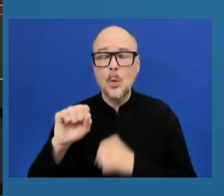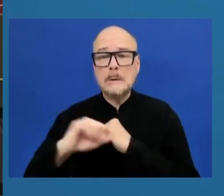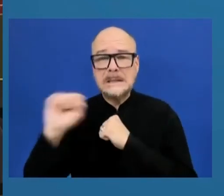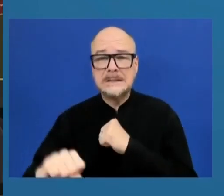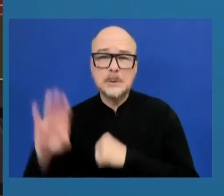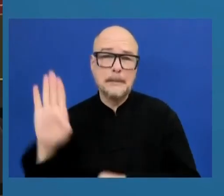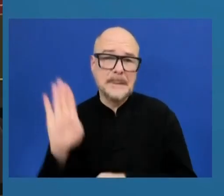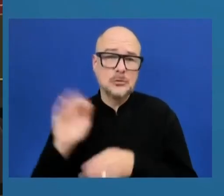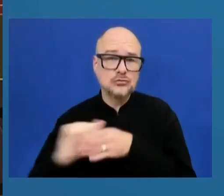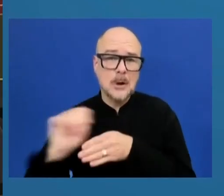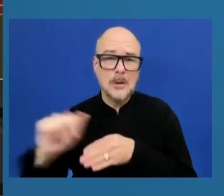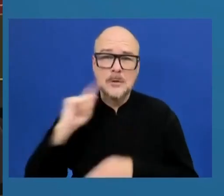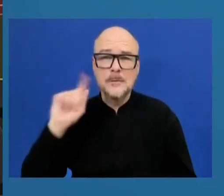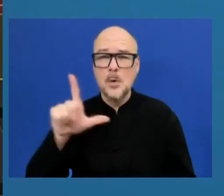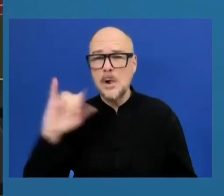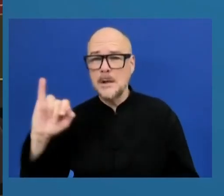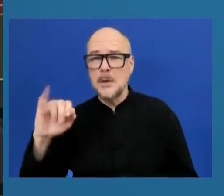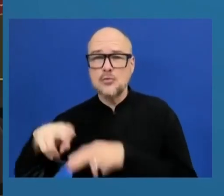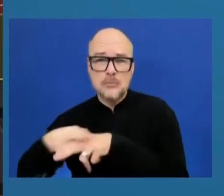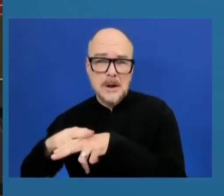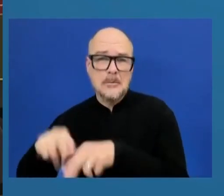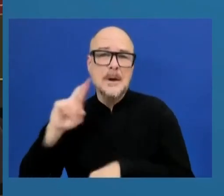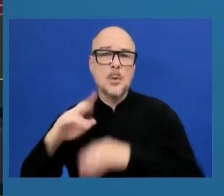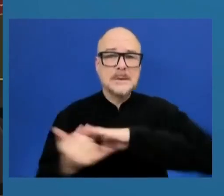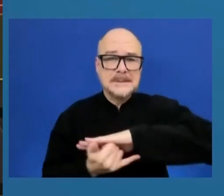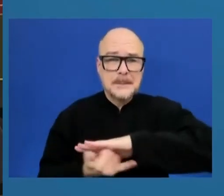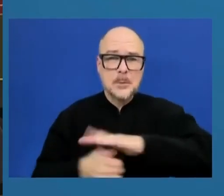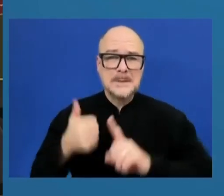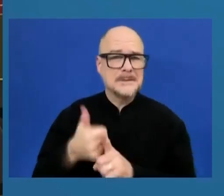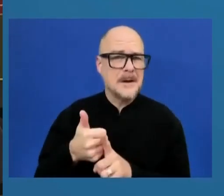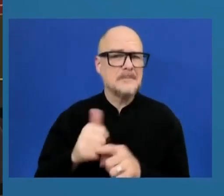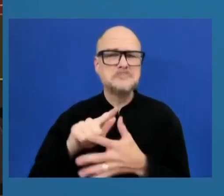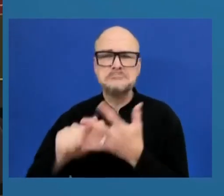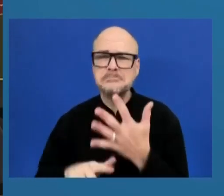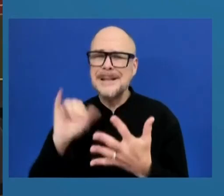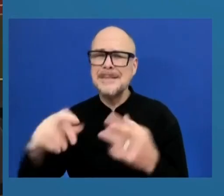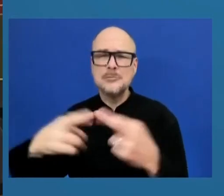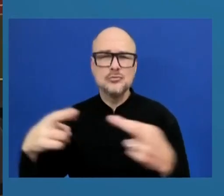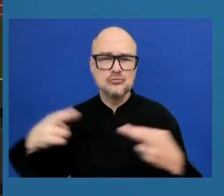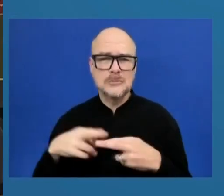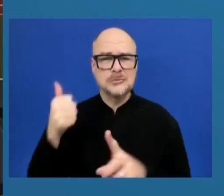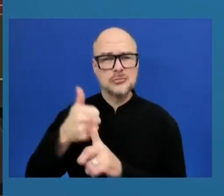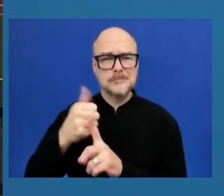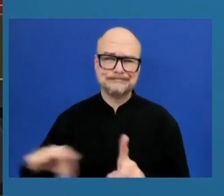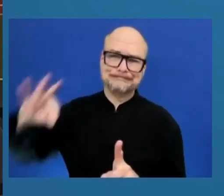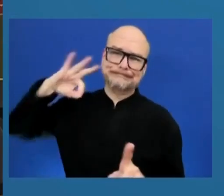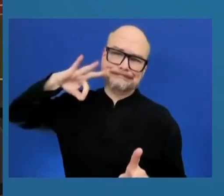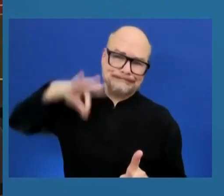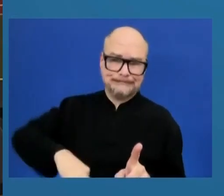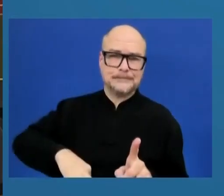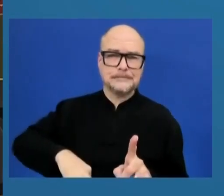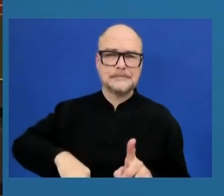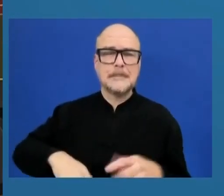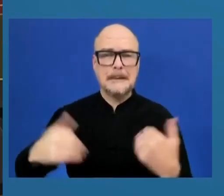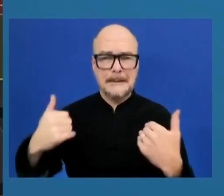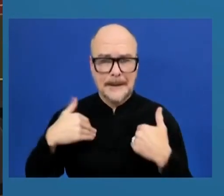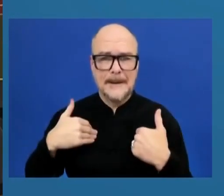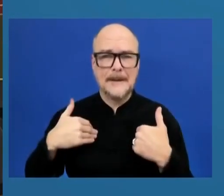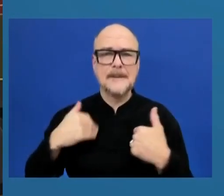on the Long Island Railroad or the subway itself. So that is a region that benefits tremendously, um, and data as we just look at, you know,